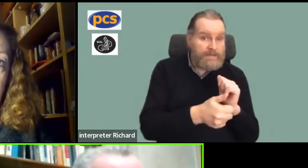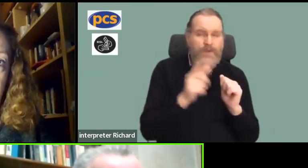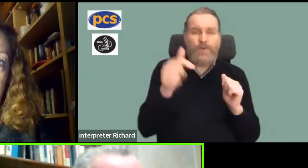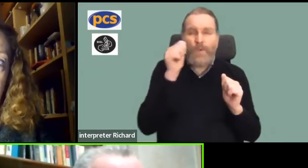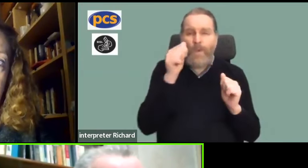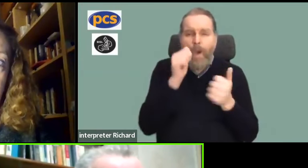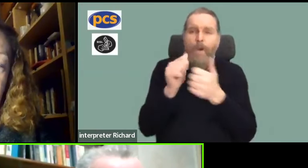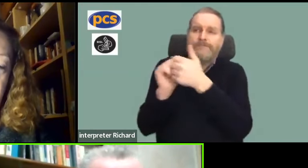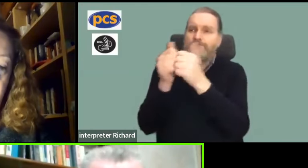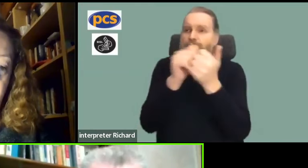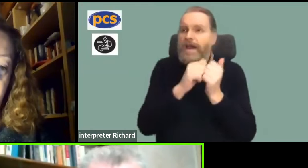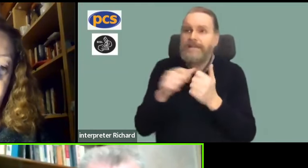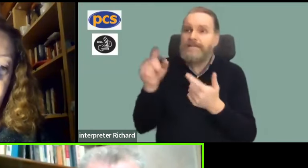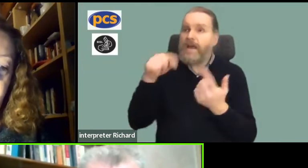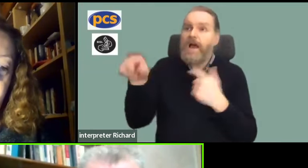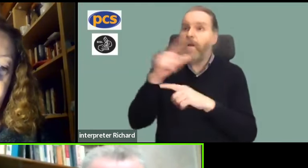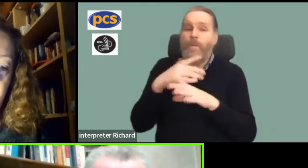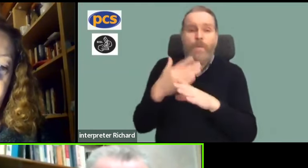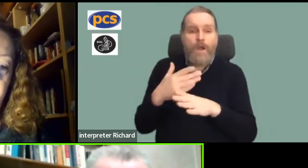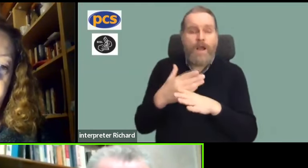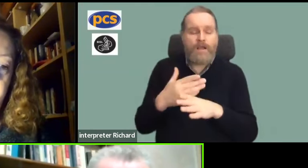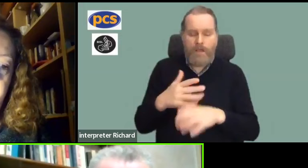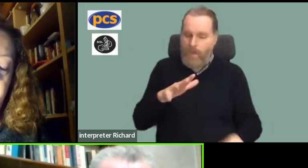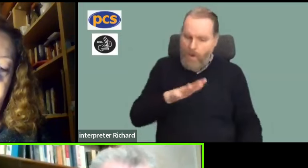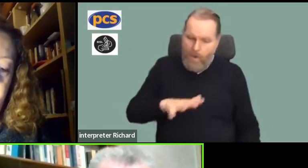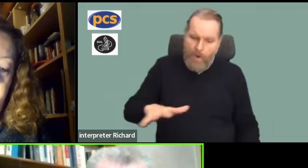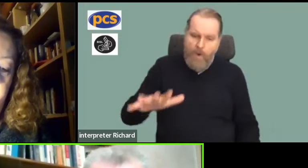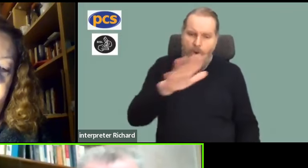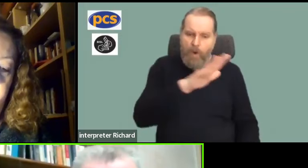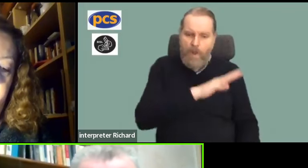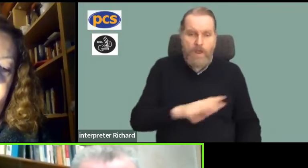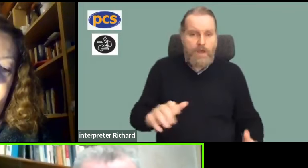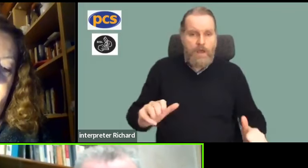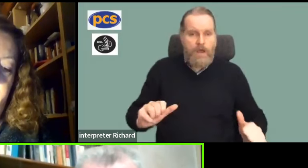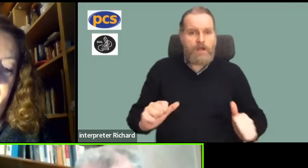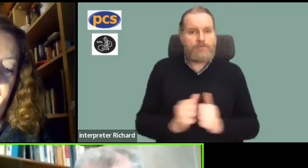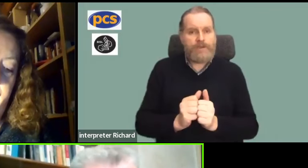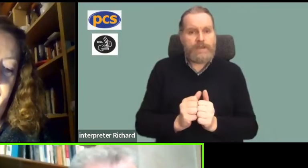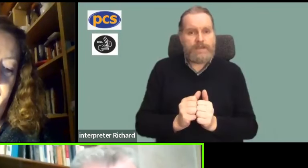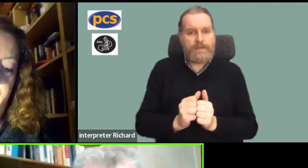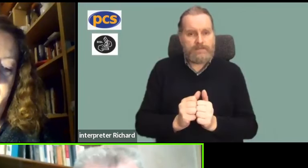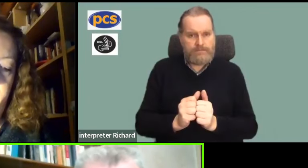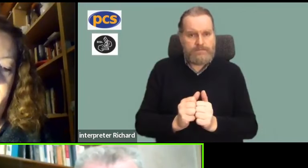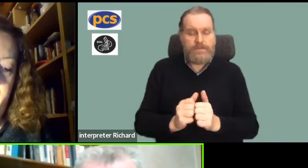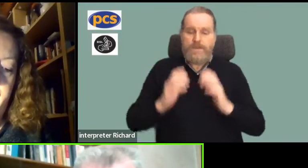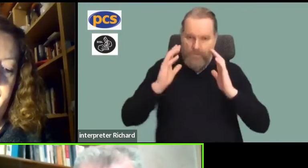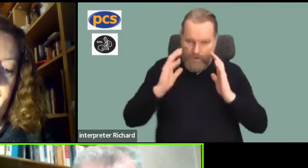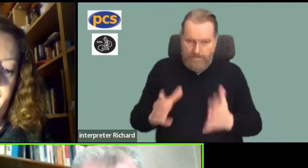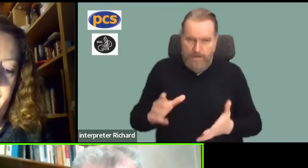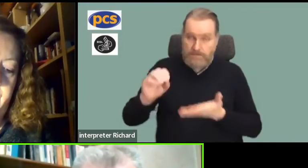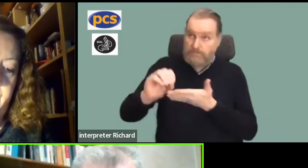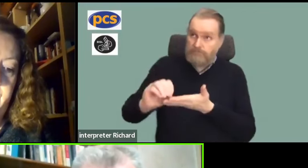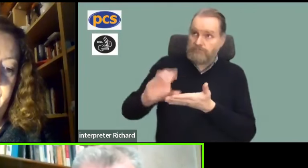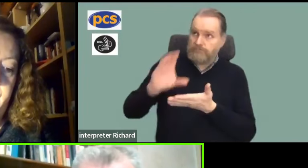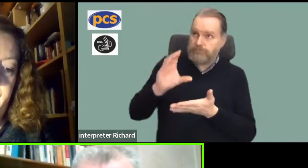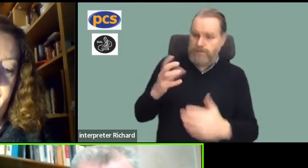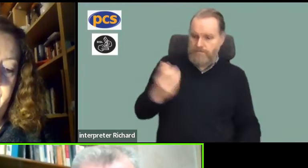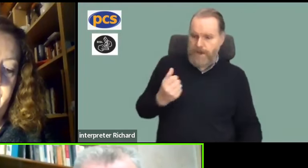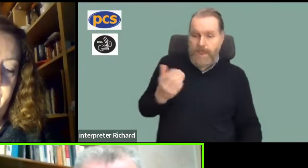colleagues zoom's not all but you n, but you know it work but you know it work. I think we all agree I think we all agree on on the I think we all agree on on absolutely. one thing. we must